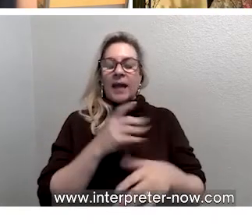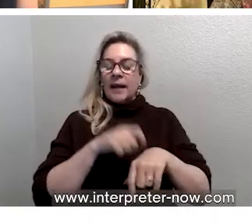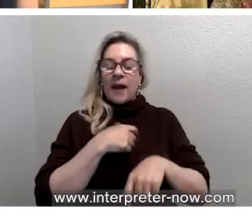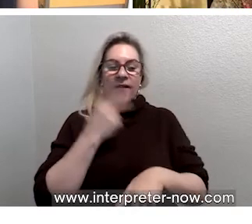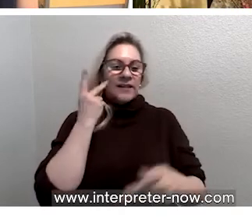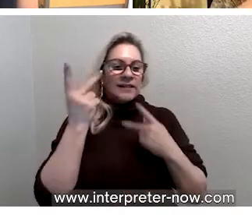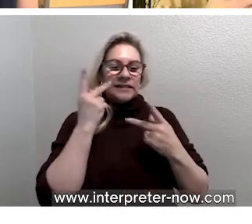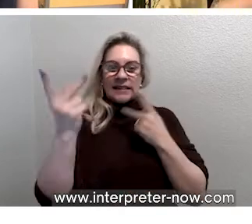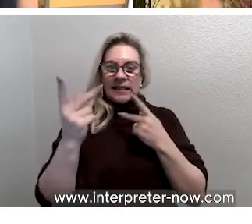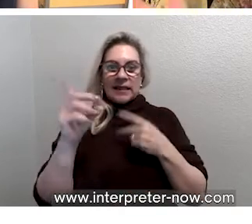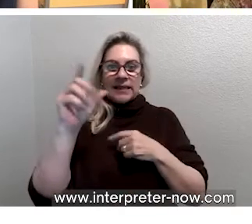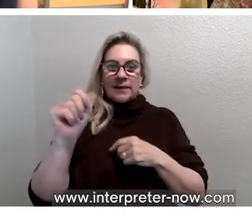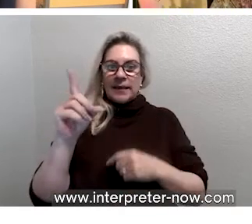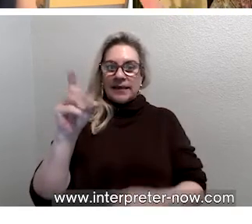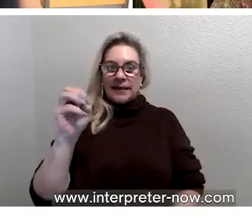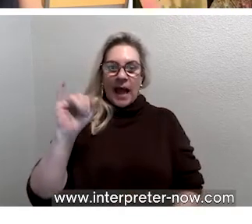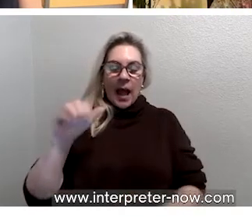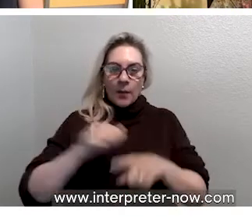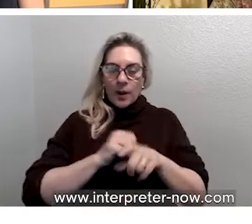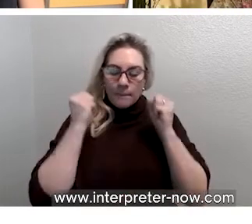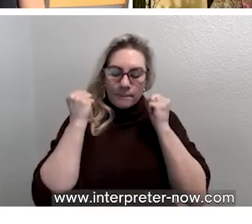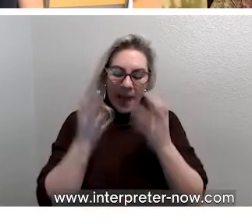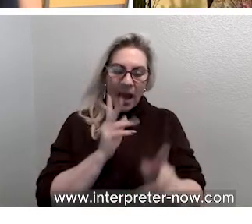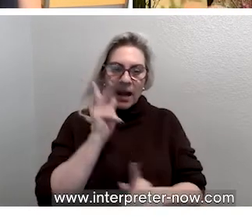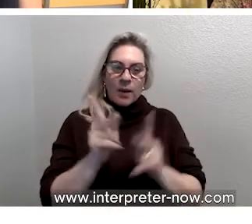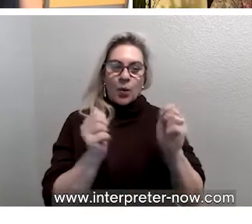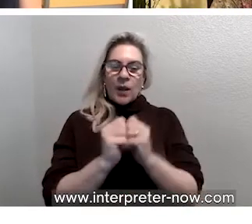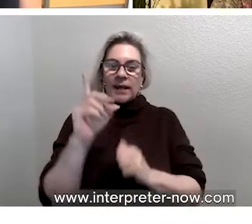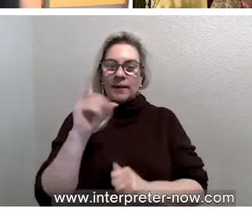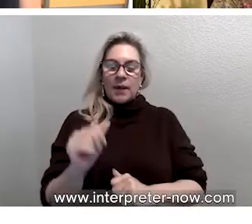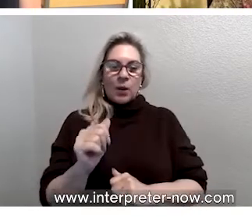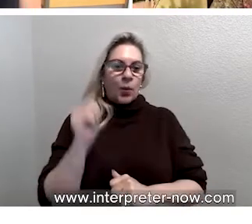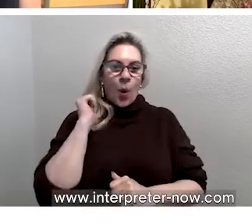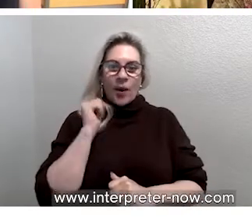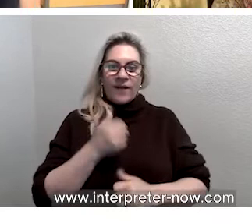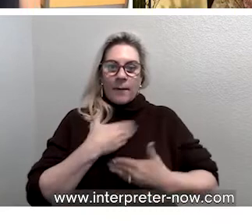about, like, so many people with a disability will not disclose but then therefore not get